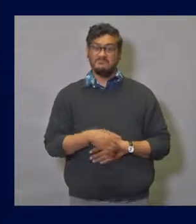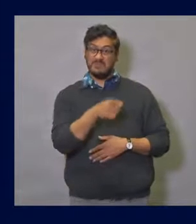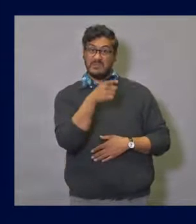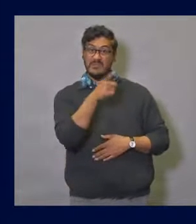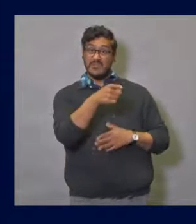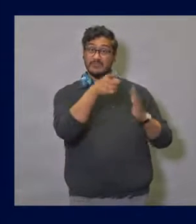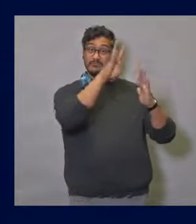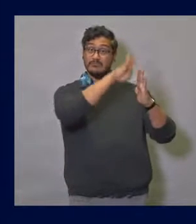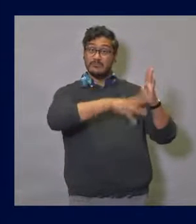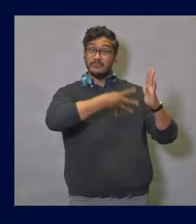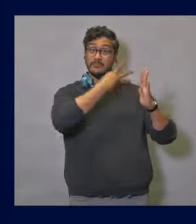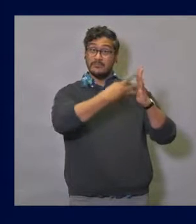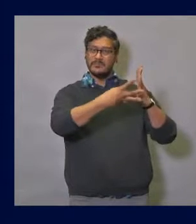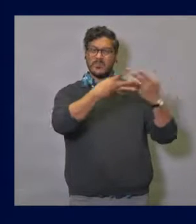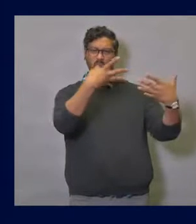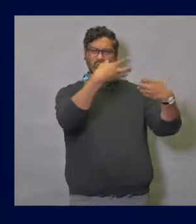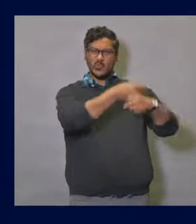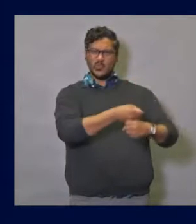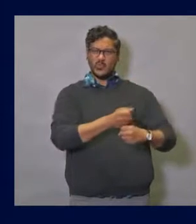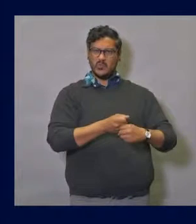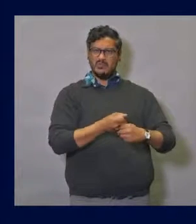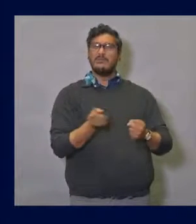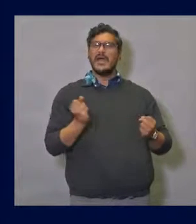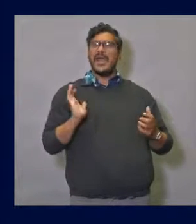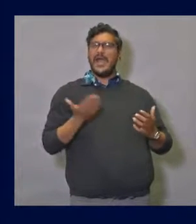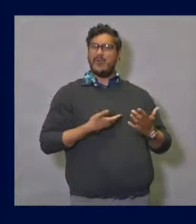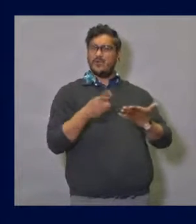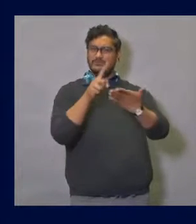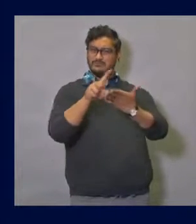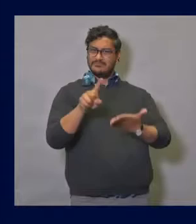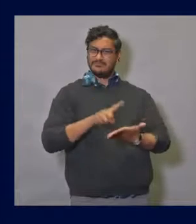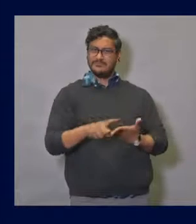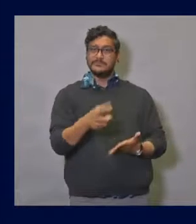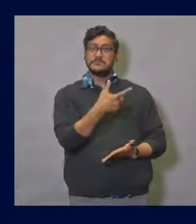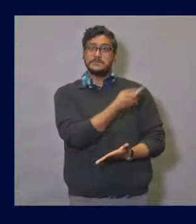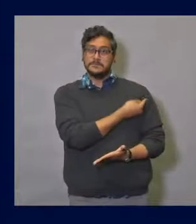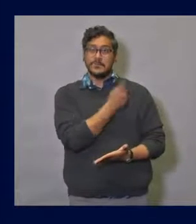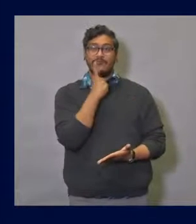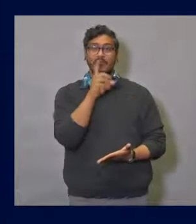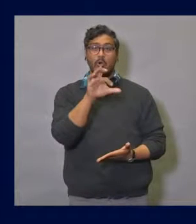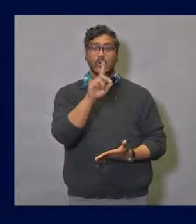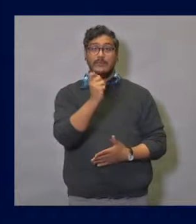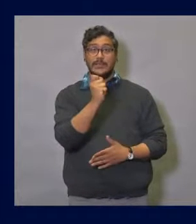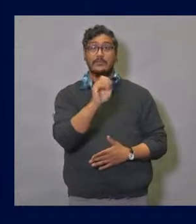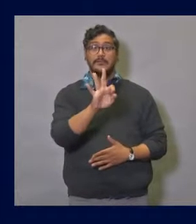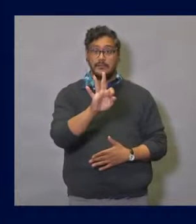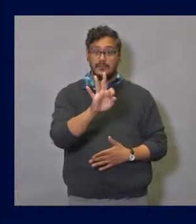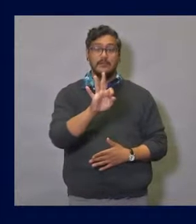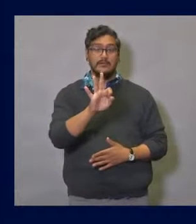BAJAN EN EL TRANSPORTE Y LA